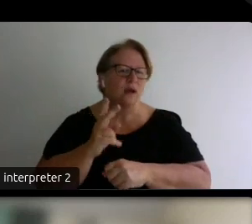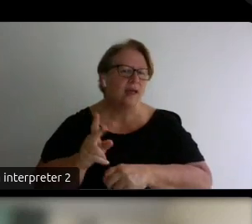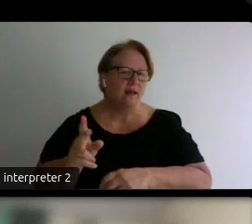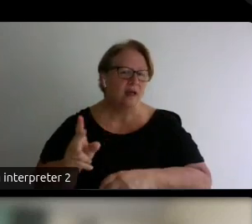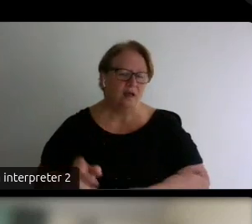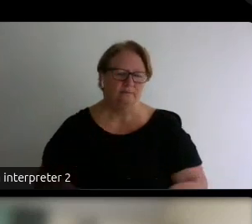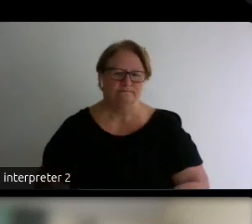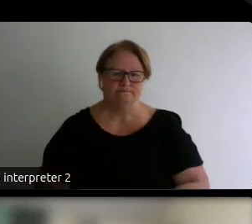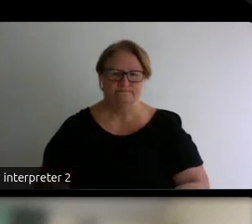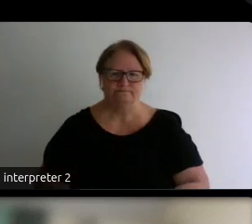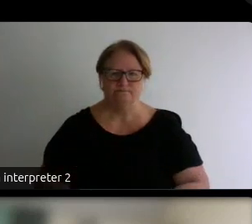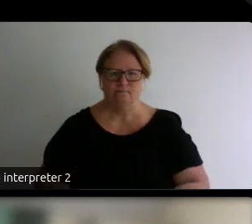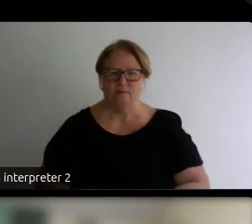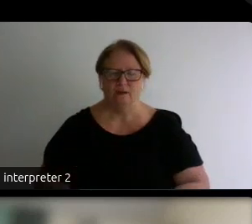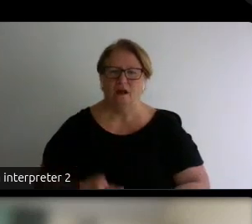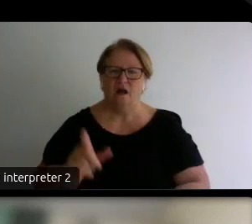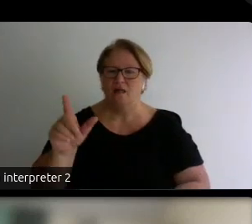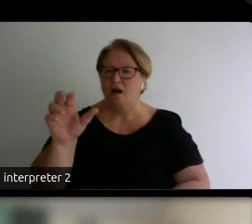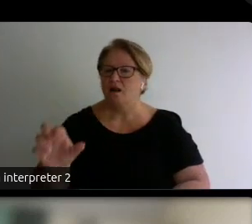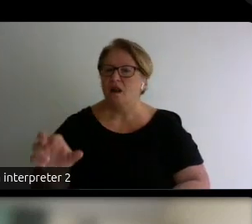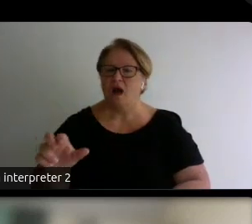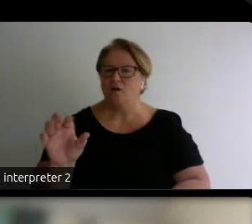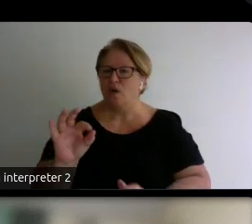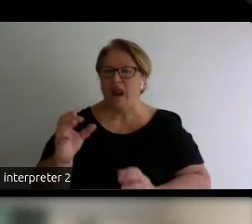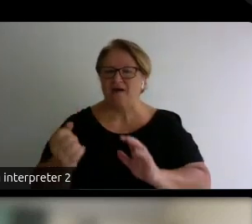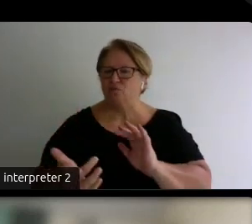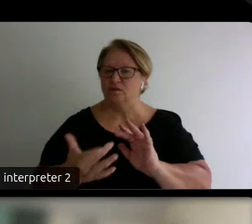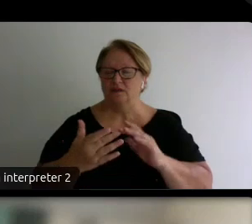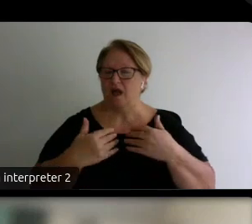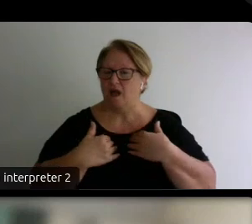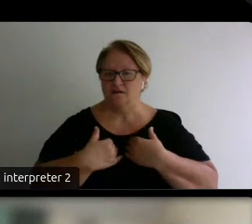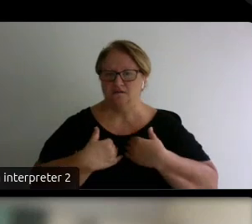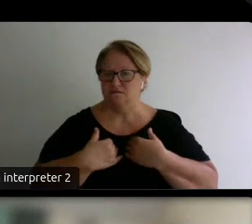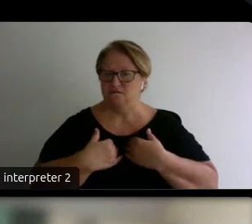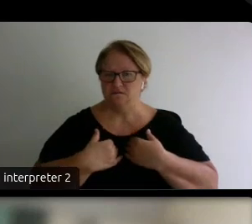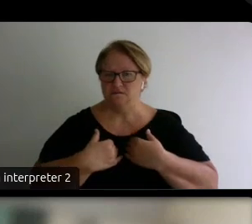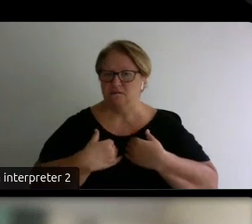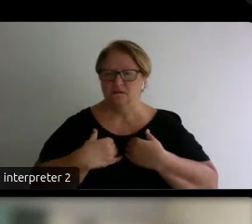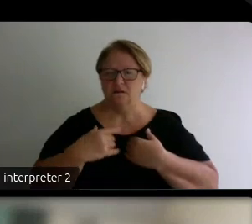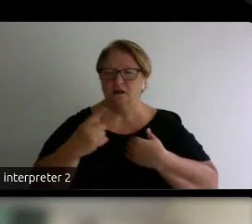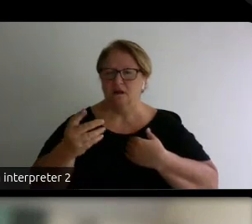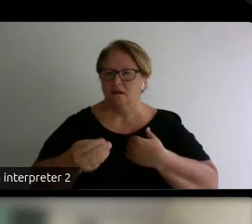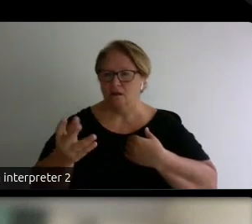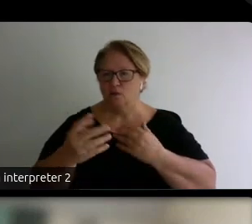out to us at all themselves. So the referral form is then sent through to legal aid uh where we then